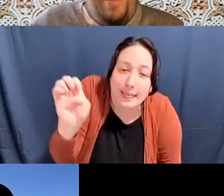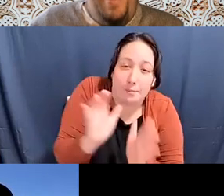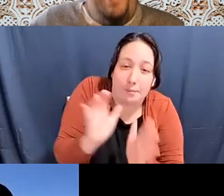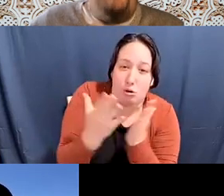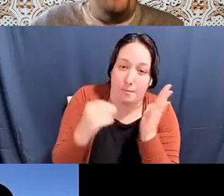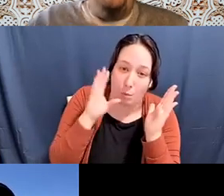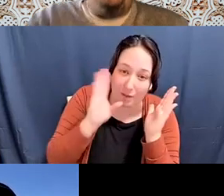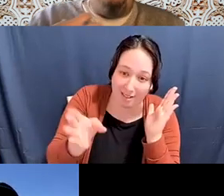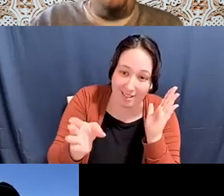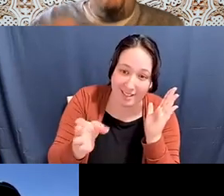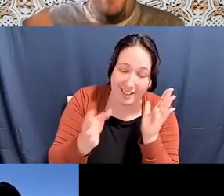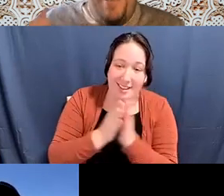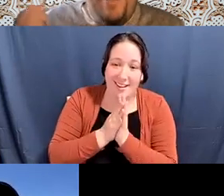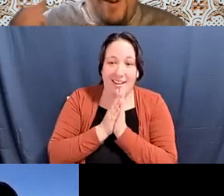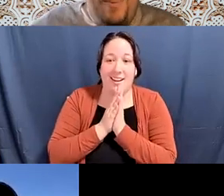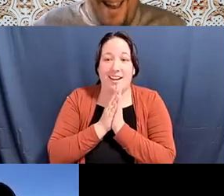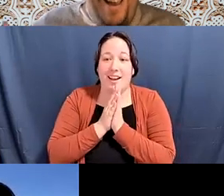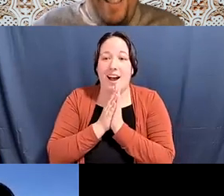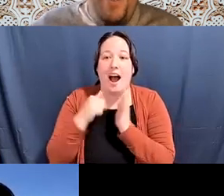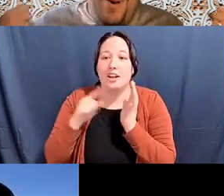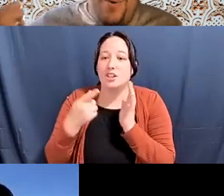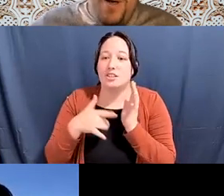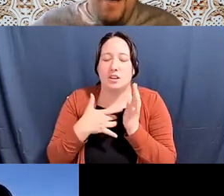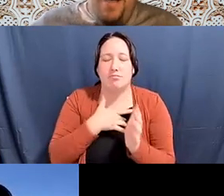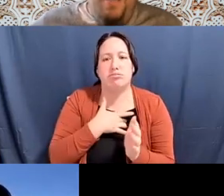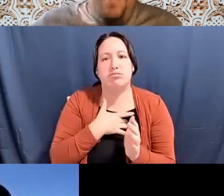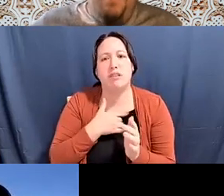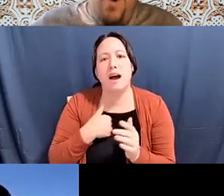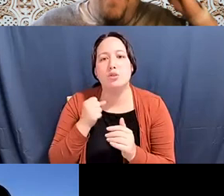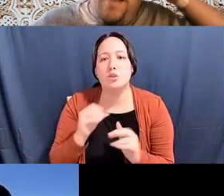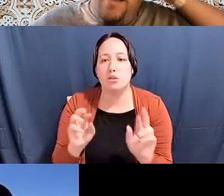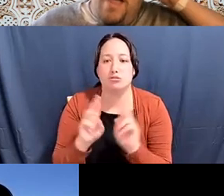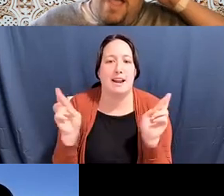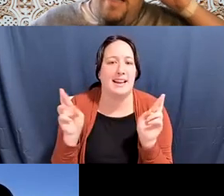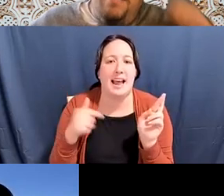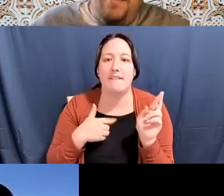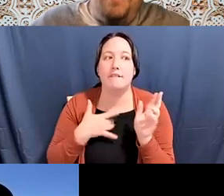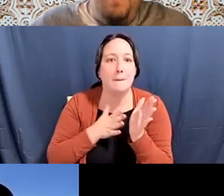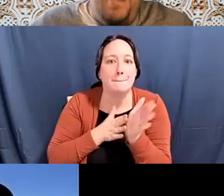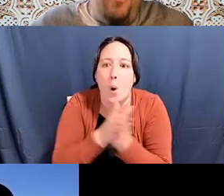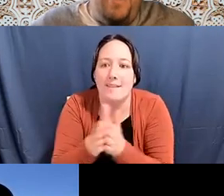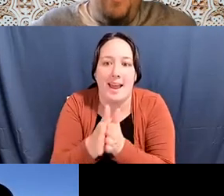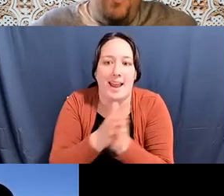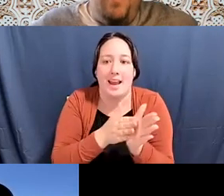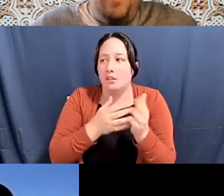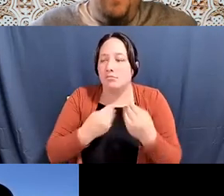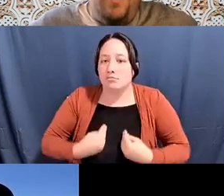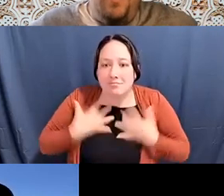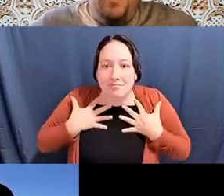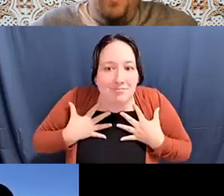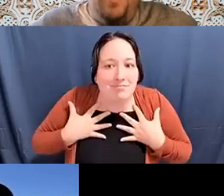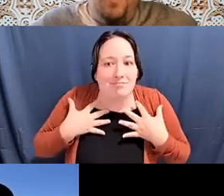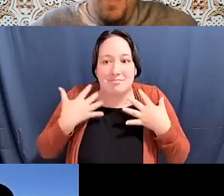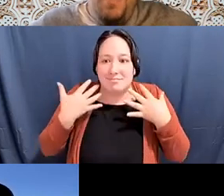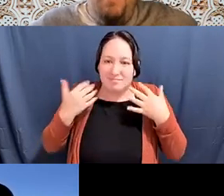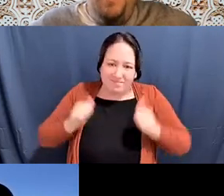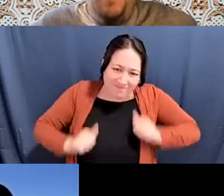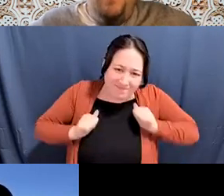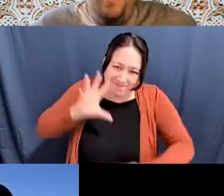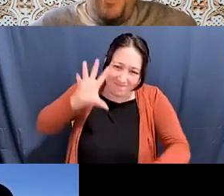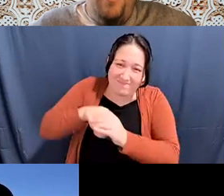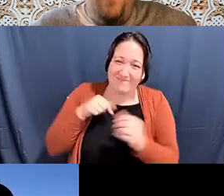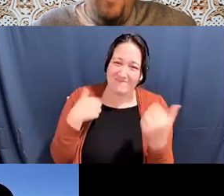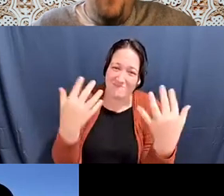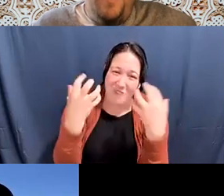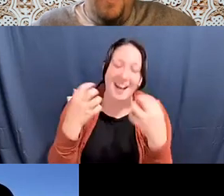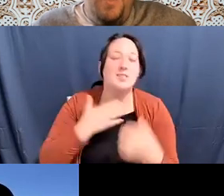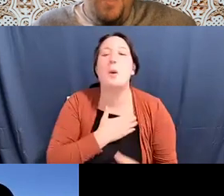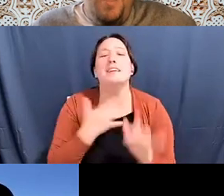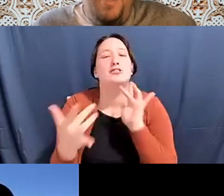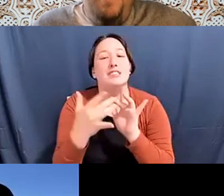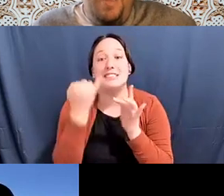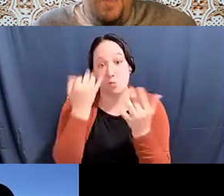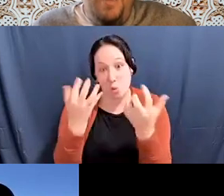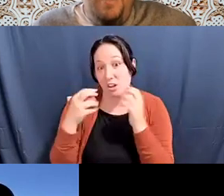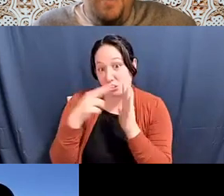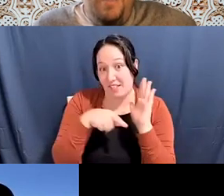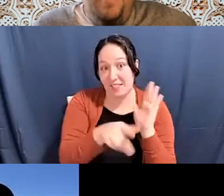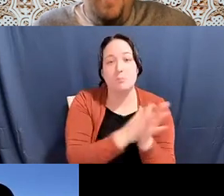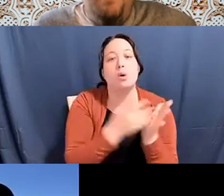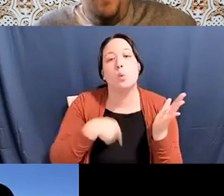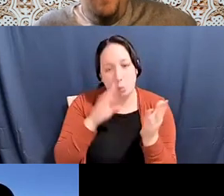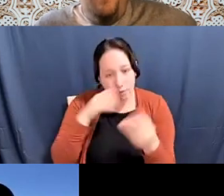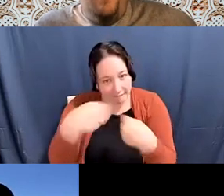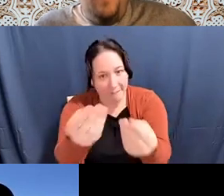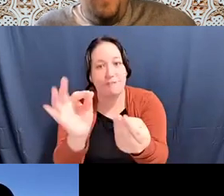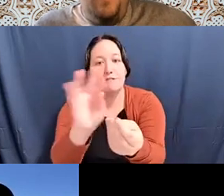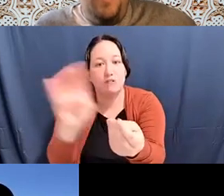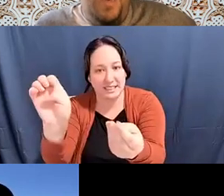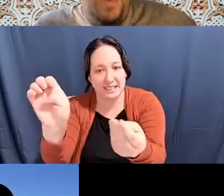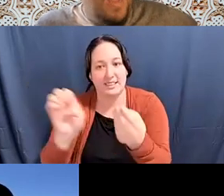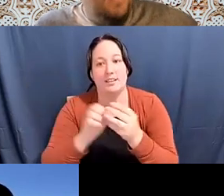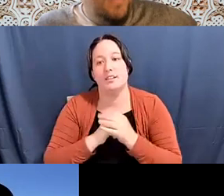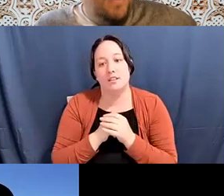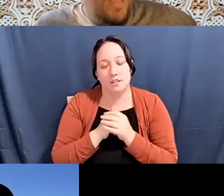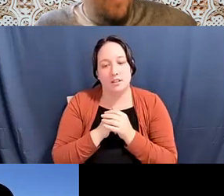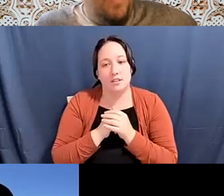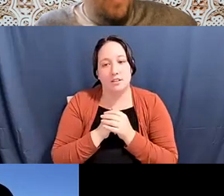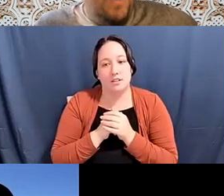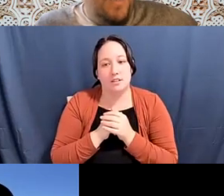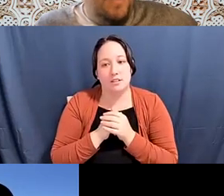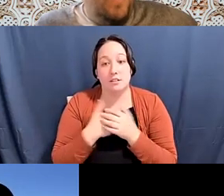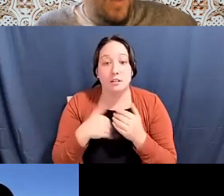Kyle Livie (he/him/his): I tried to describe this I just like so ready and so motivated and inspired and I know our students are too, so please do reach out if you're interested in this book if you've joined us here today and Katherine, do you want to take us away?